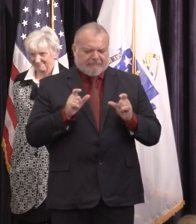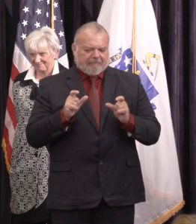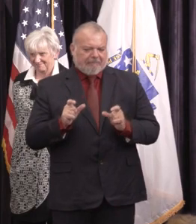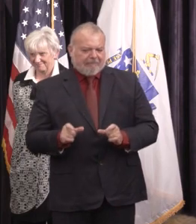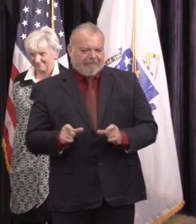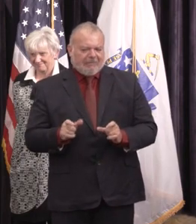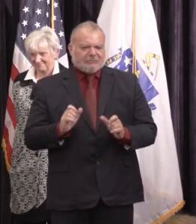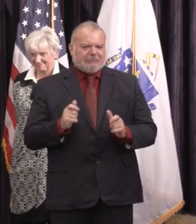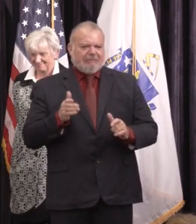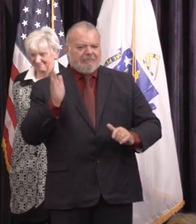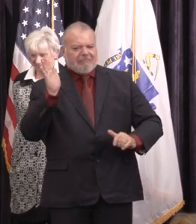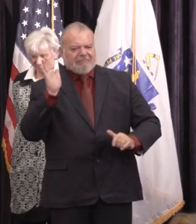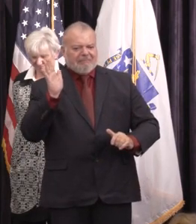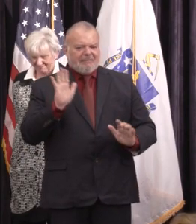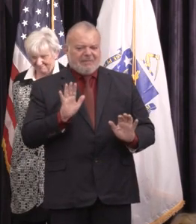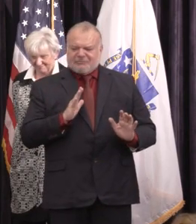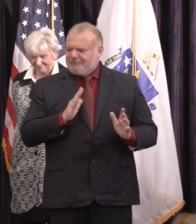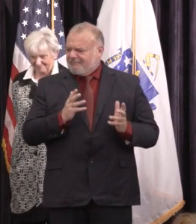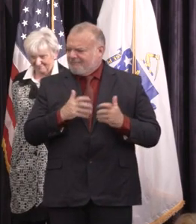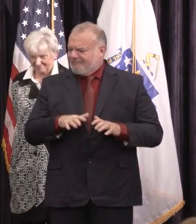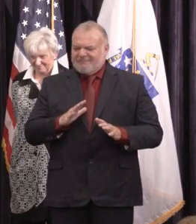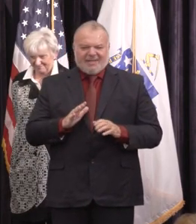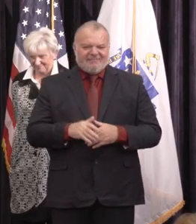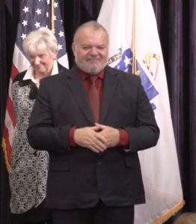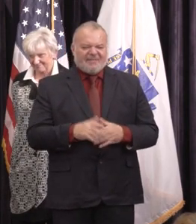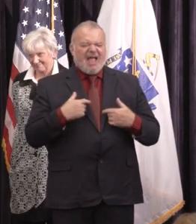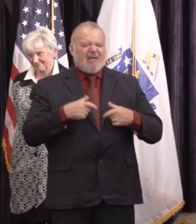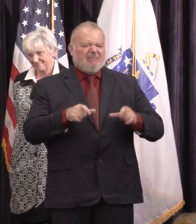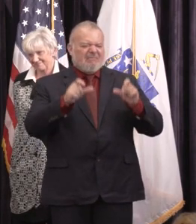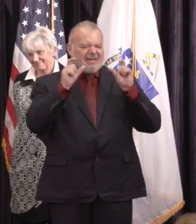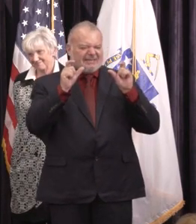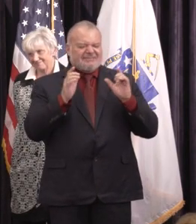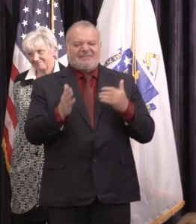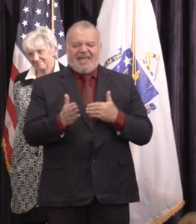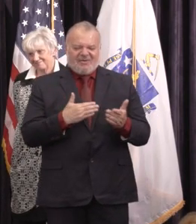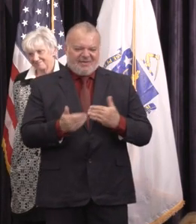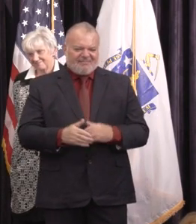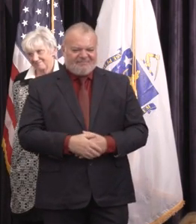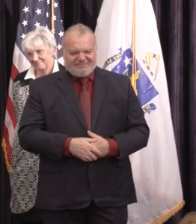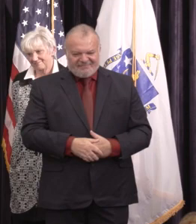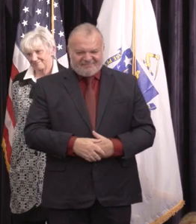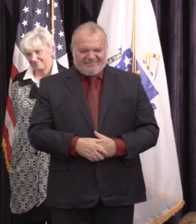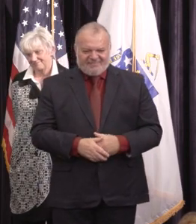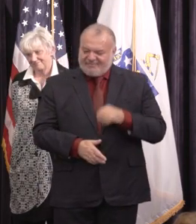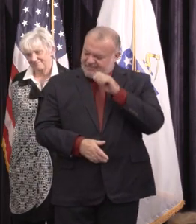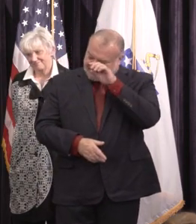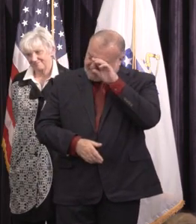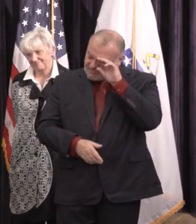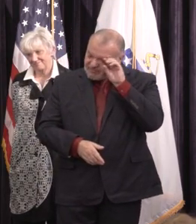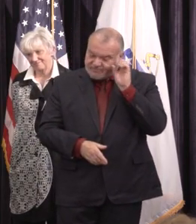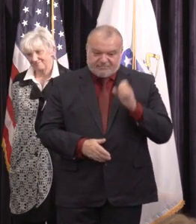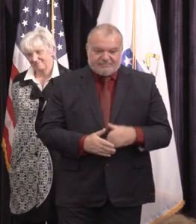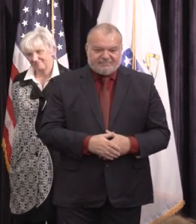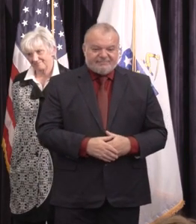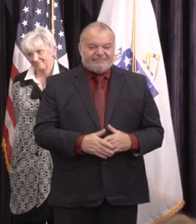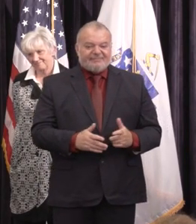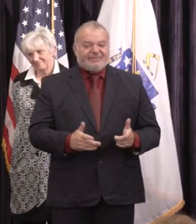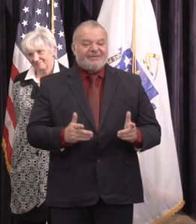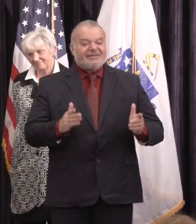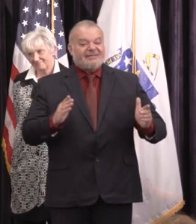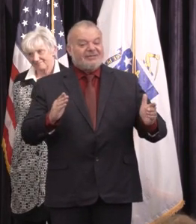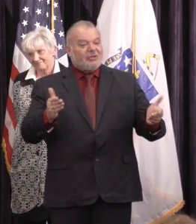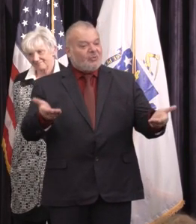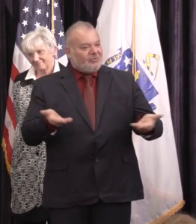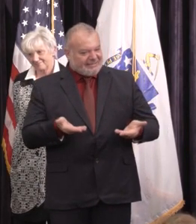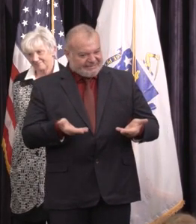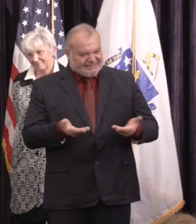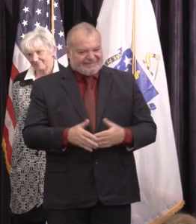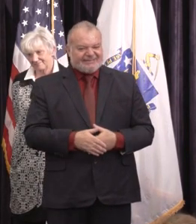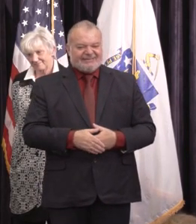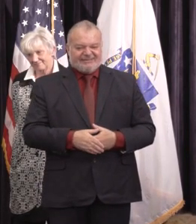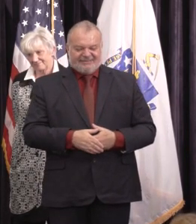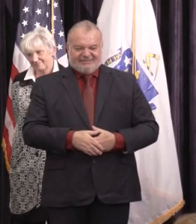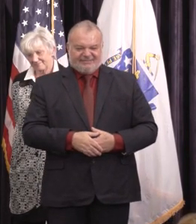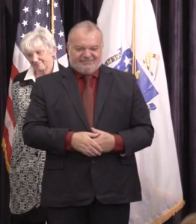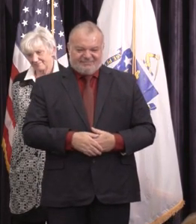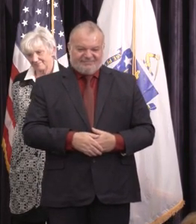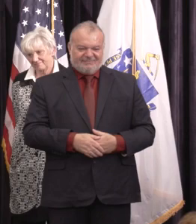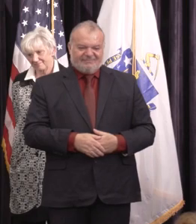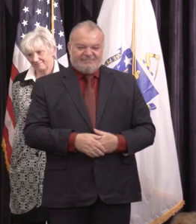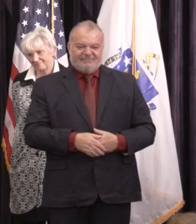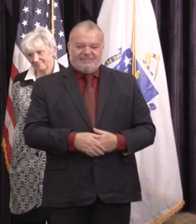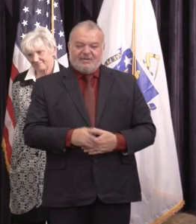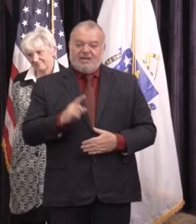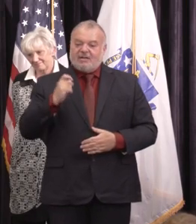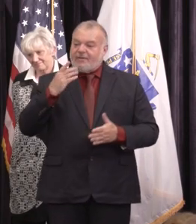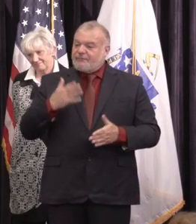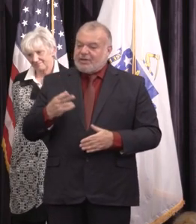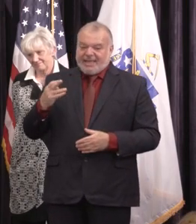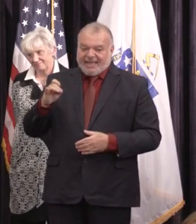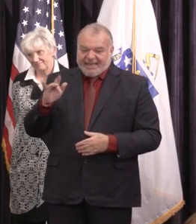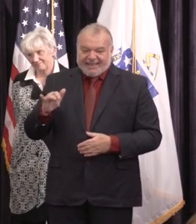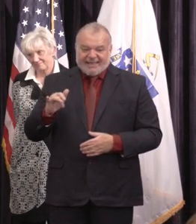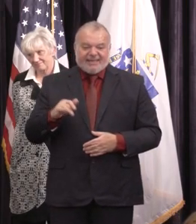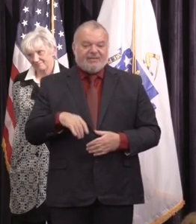err on the side of reading. To Governor Healey, Secretary Walsh, Commissioner Wolf and the honored